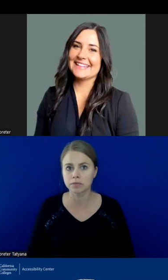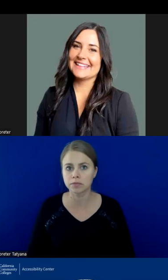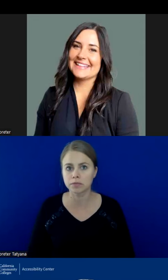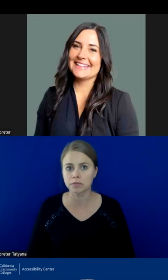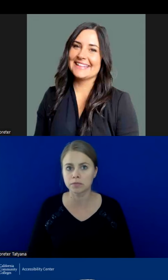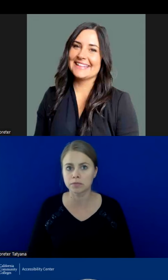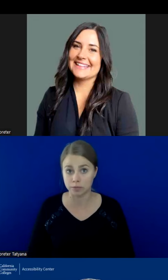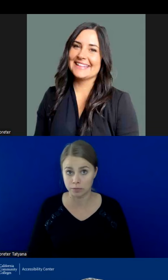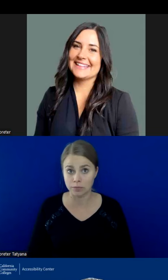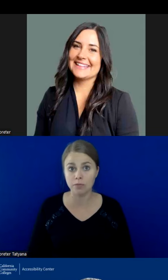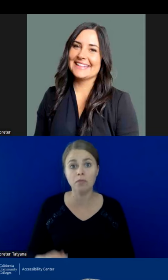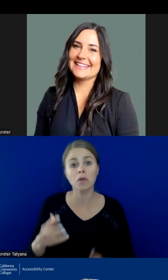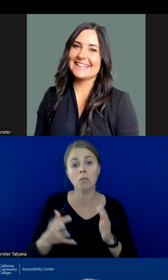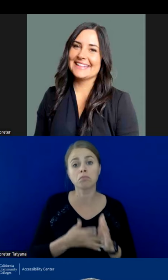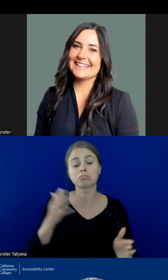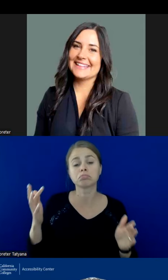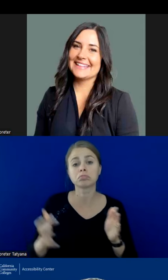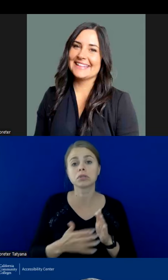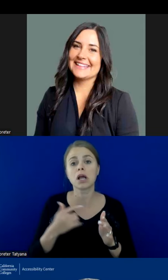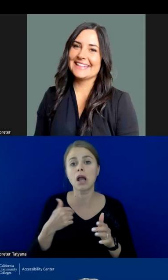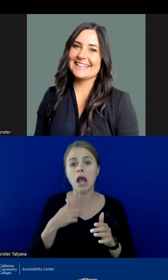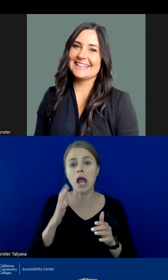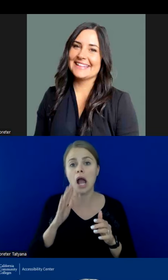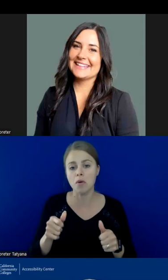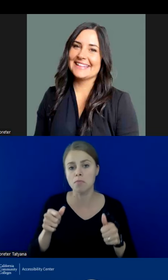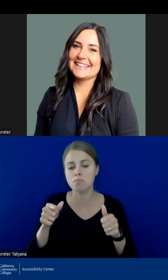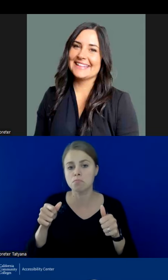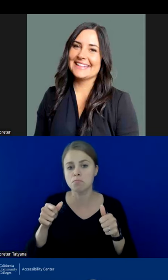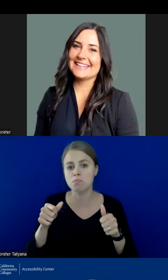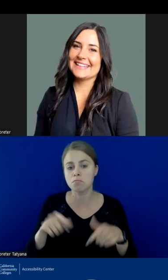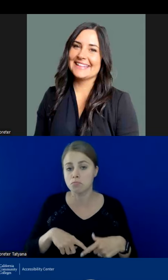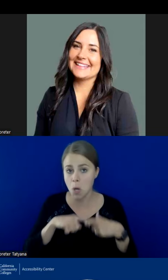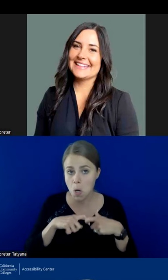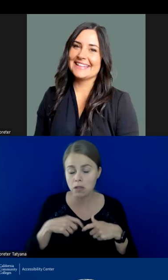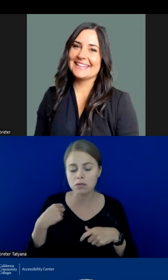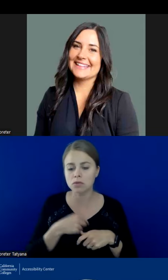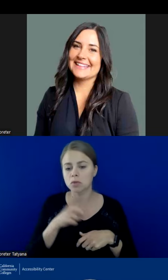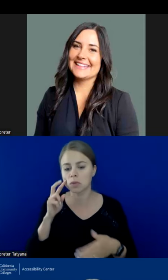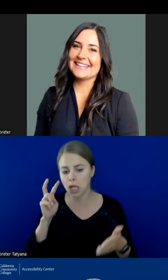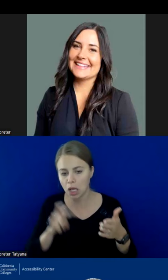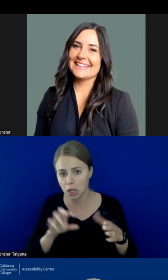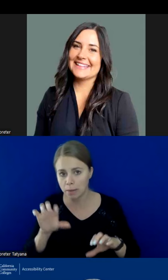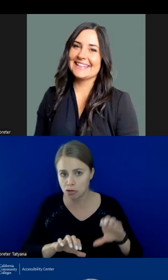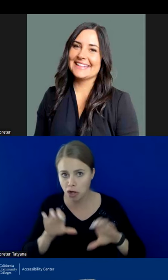And from time to time I will make a post so we can take a peak at the chat.